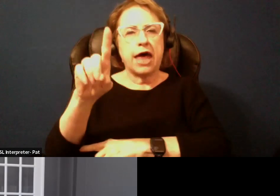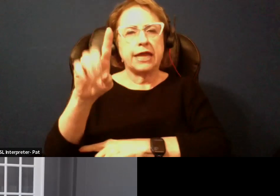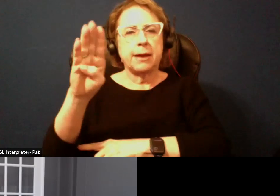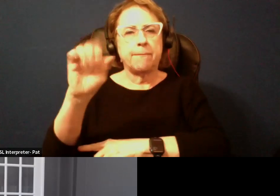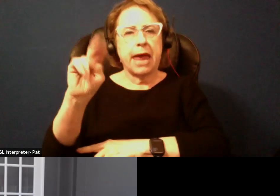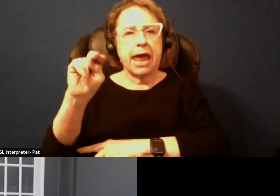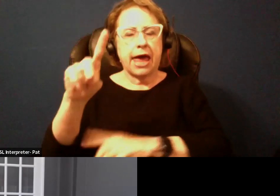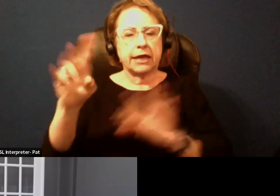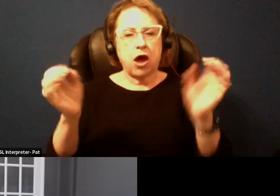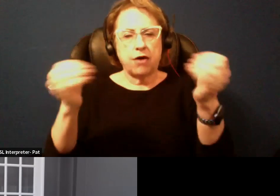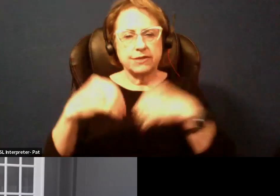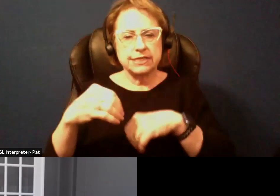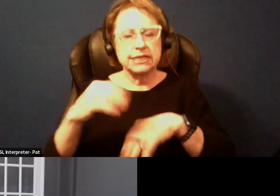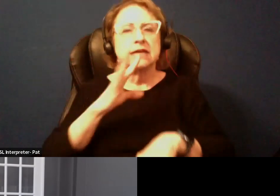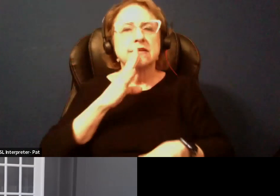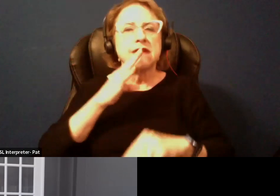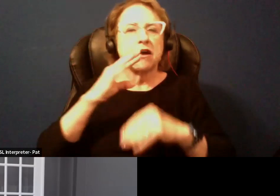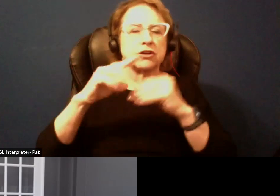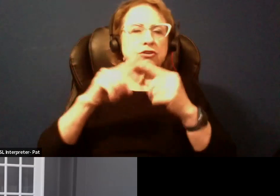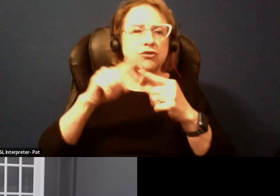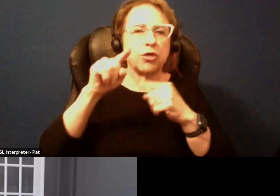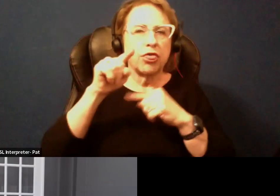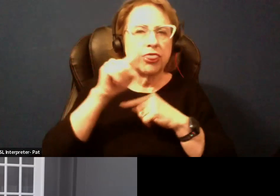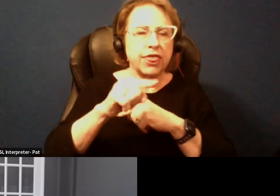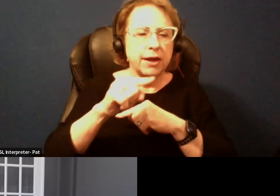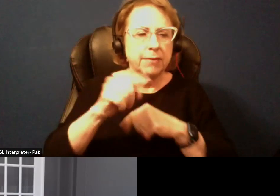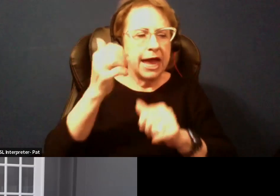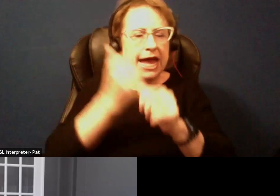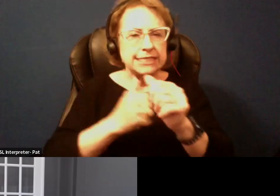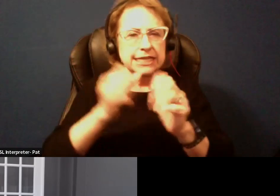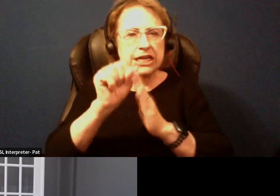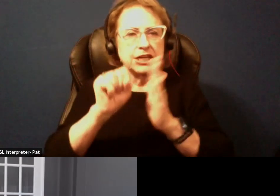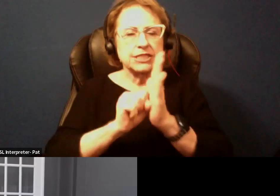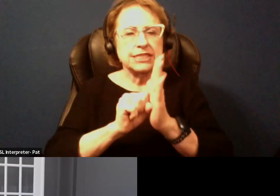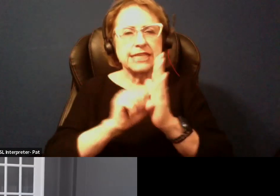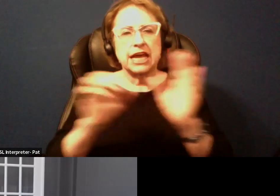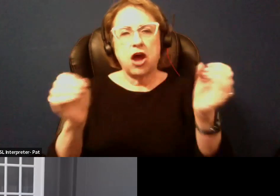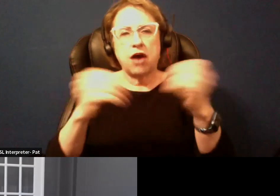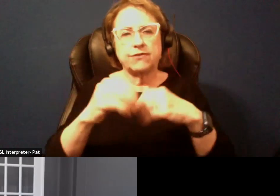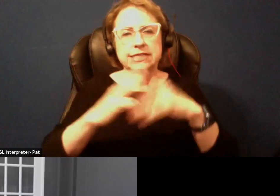of key stakeholders. And really looking at as each State office is building their 5 year plan is to